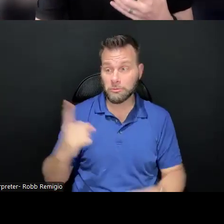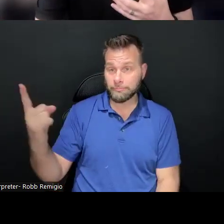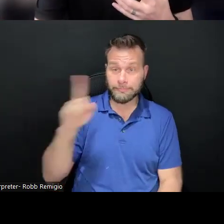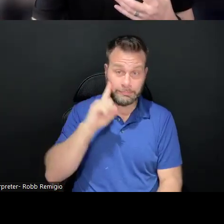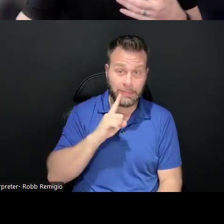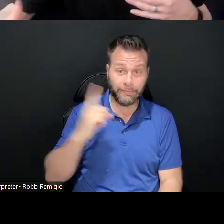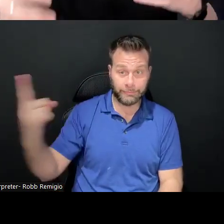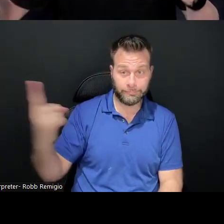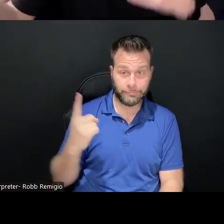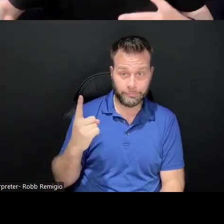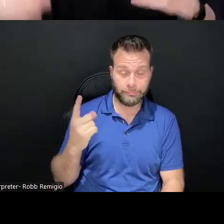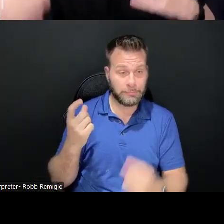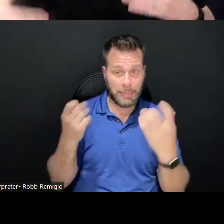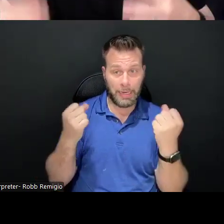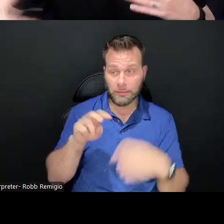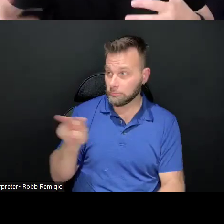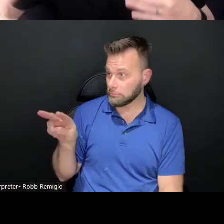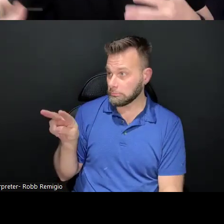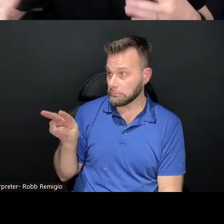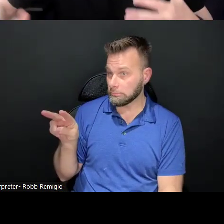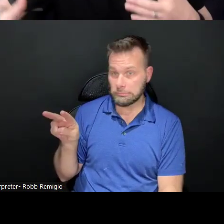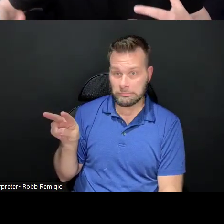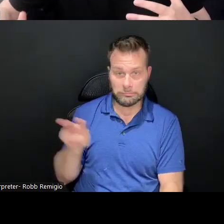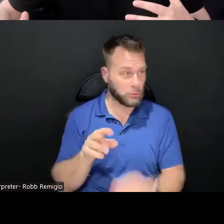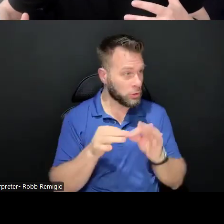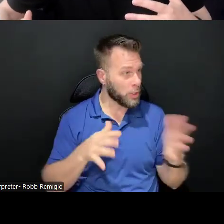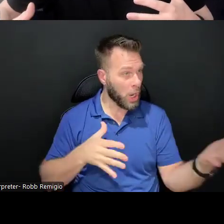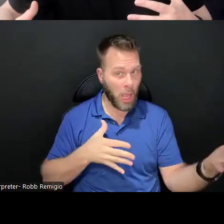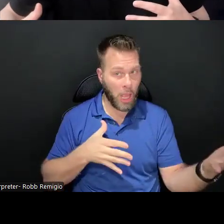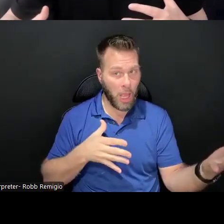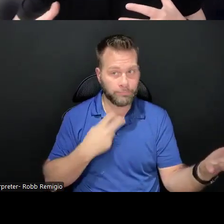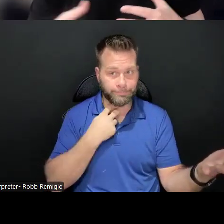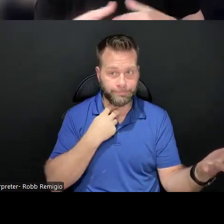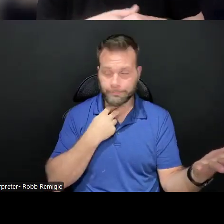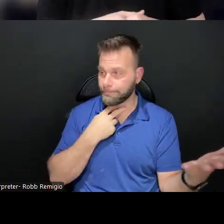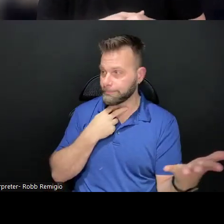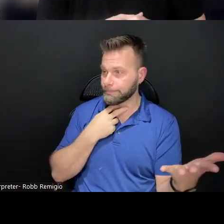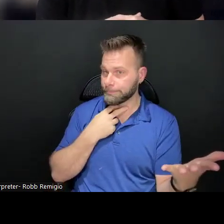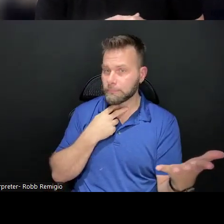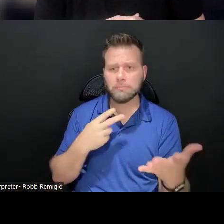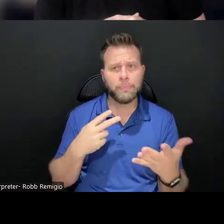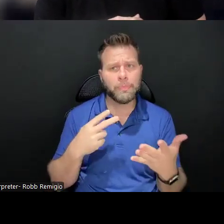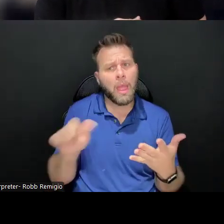confronted with somebody who is Deaf and signing to you and you cannot in the moment get an ASL interpreter.